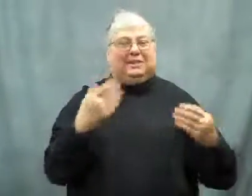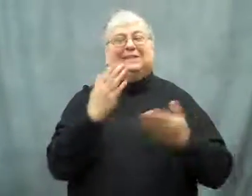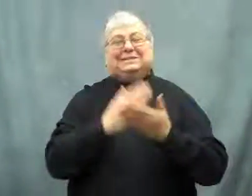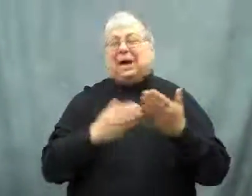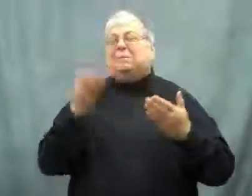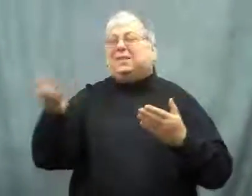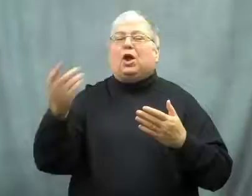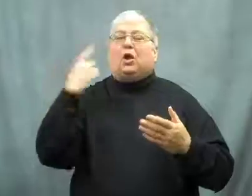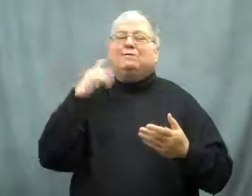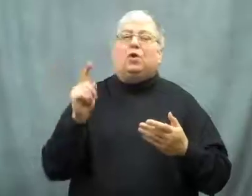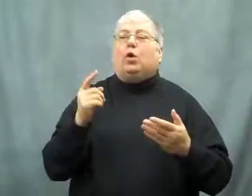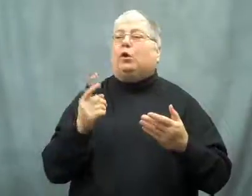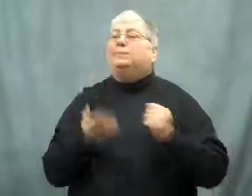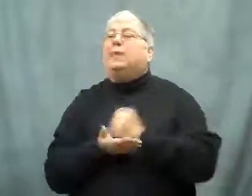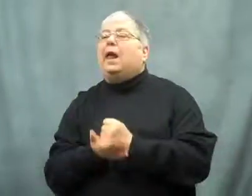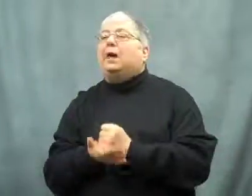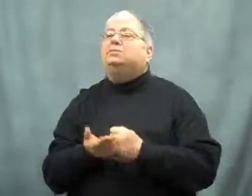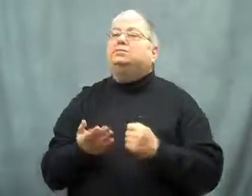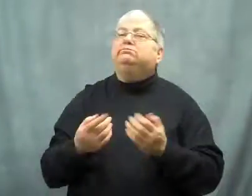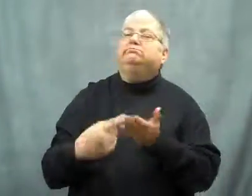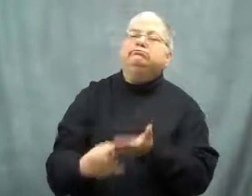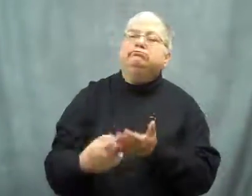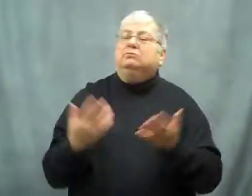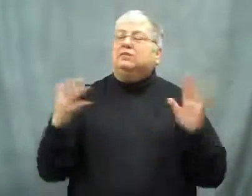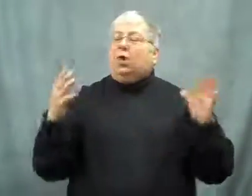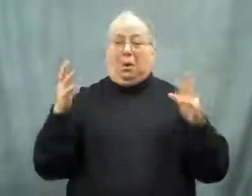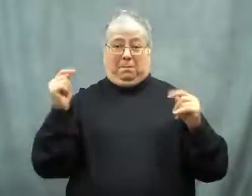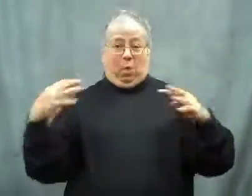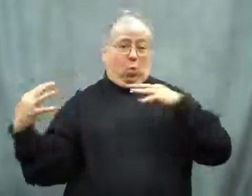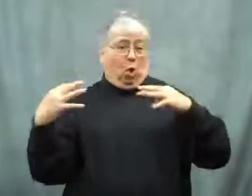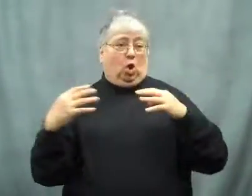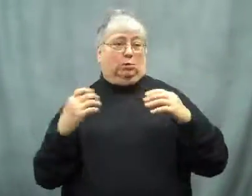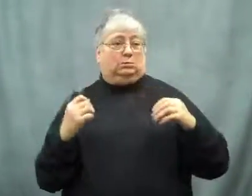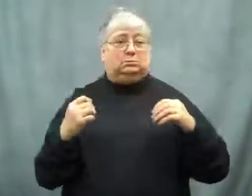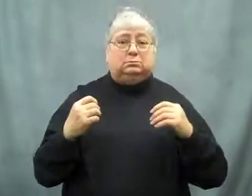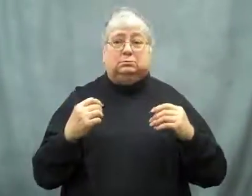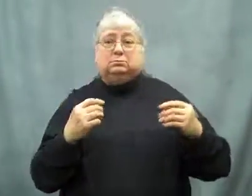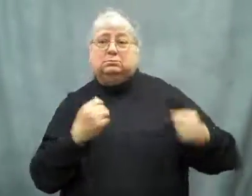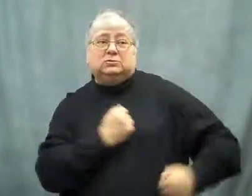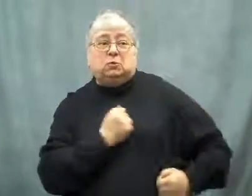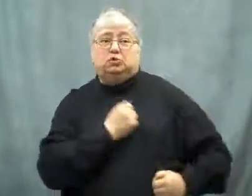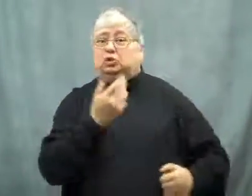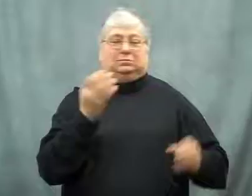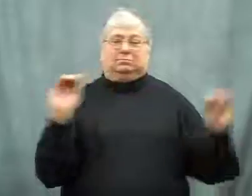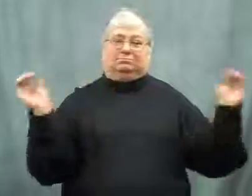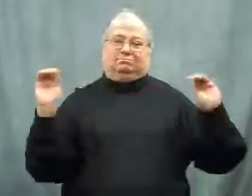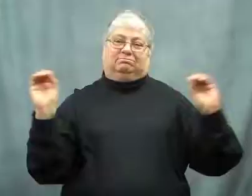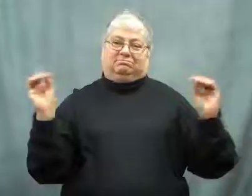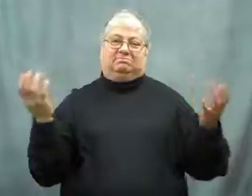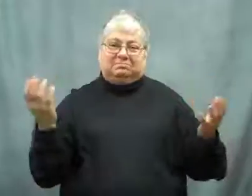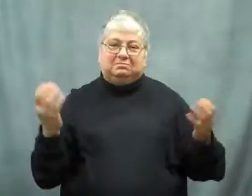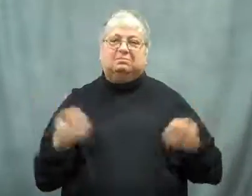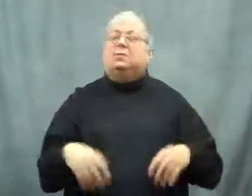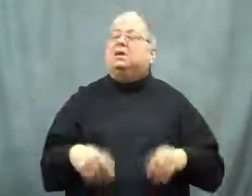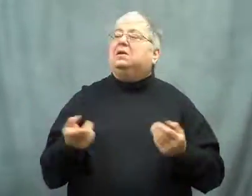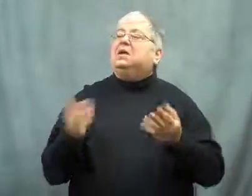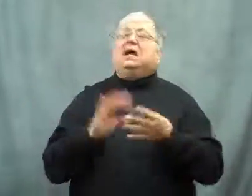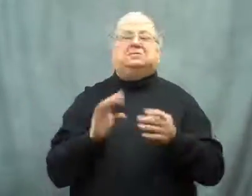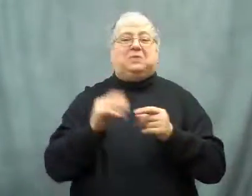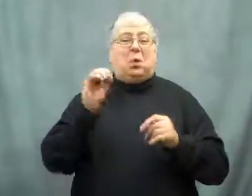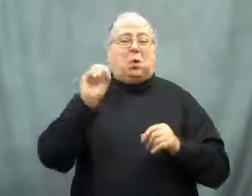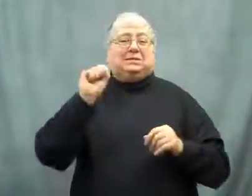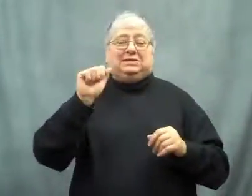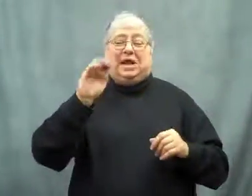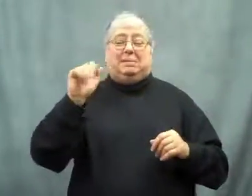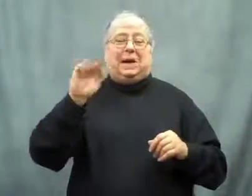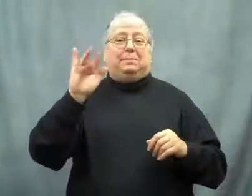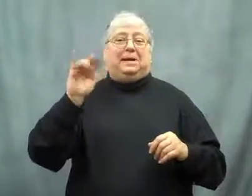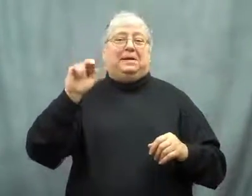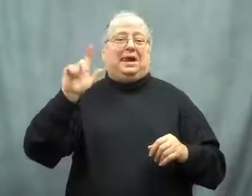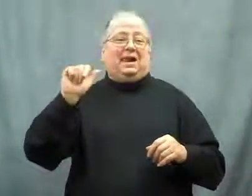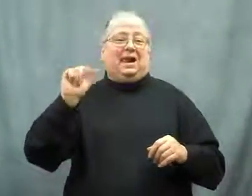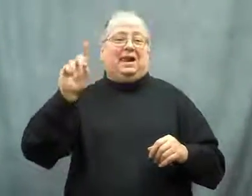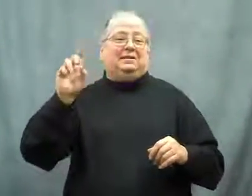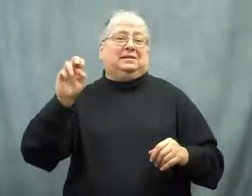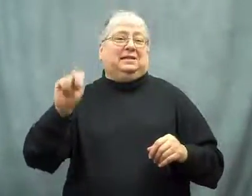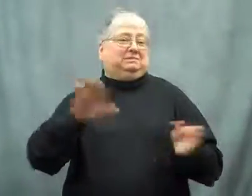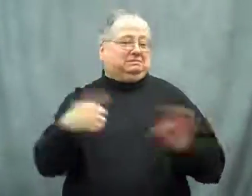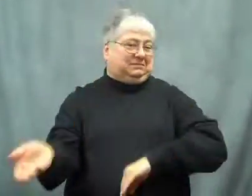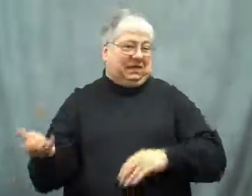There are some there in support positions but not fighting.